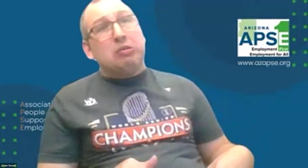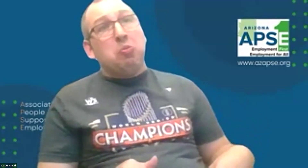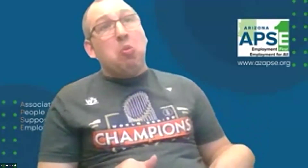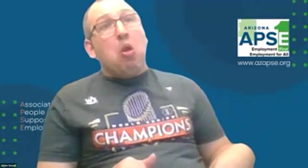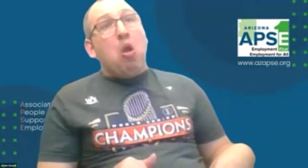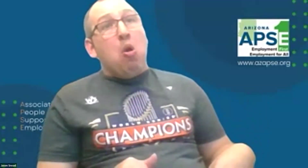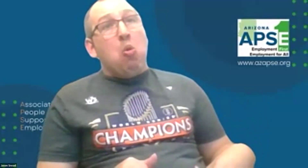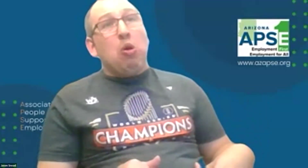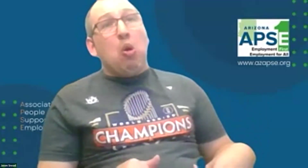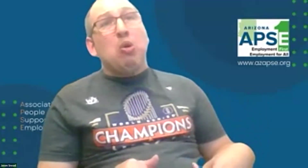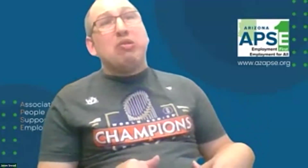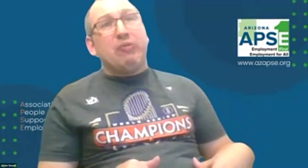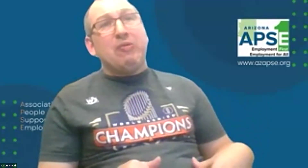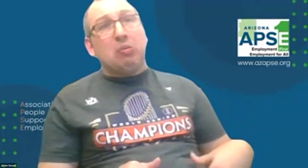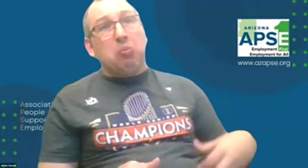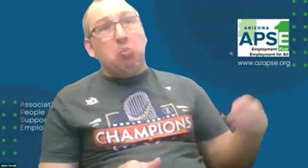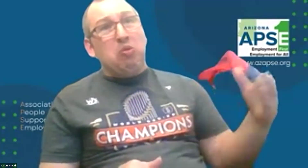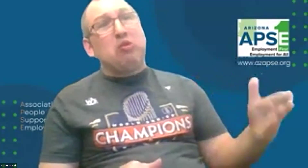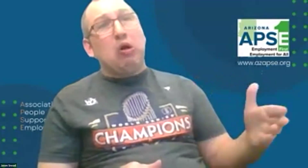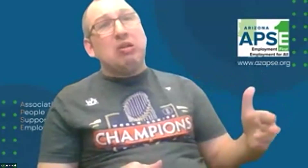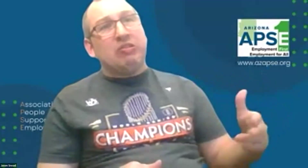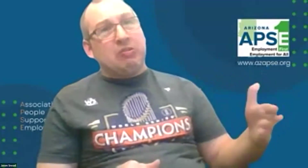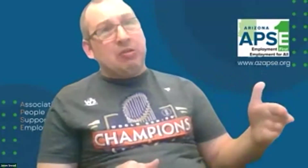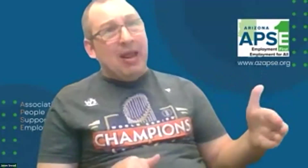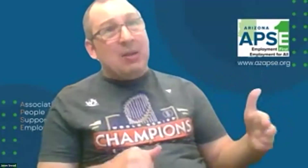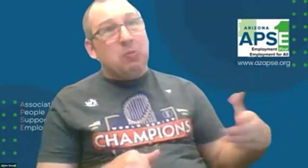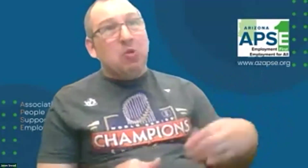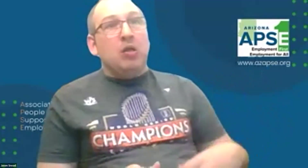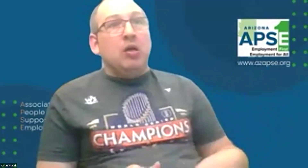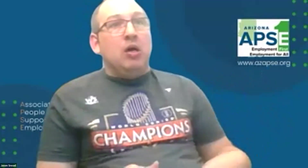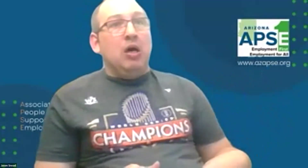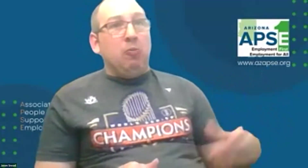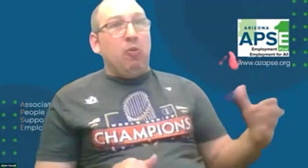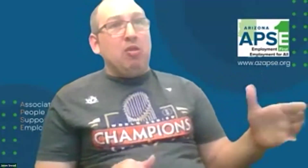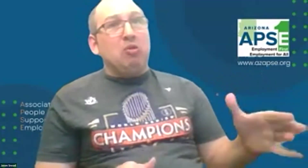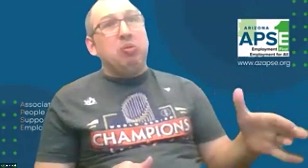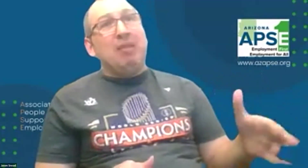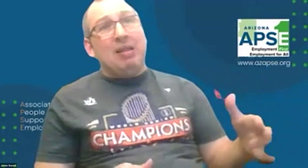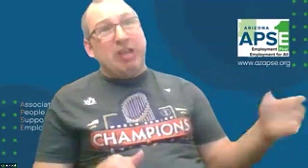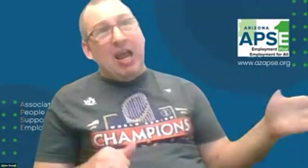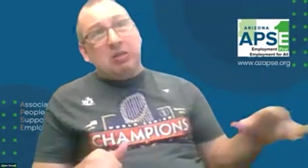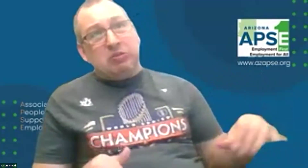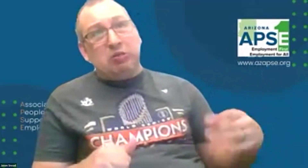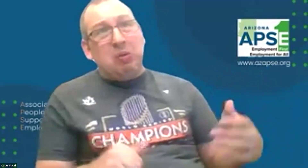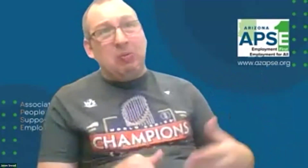IS WHO IS YOUR FAVORITE MUSICAL ARTIST TODAY? AND YOU CAN PUT THAT IN THE CHAT AND START SOME